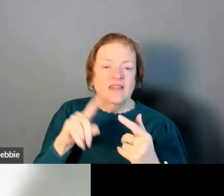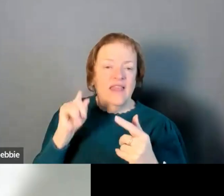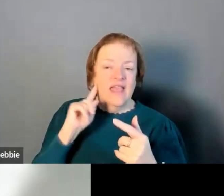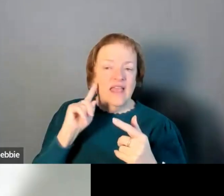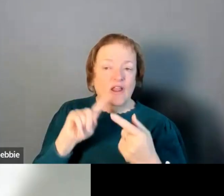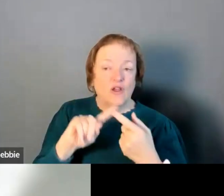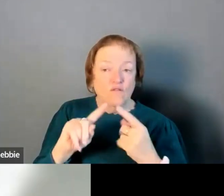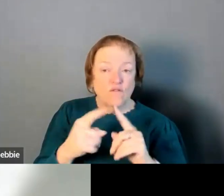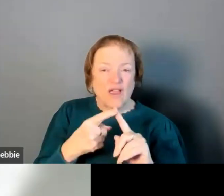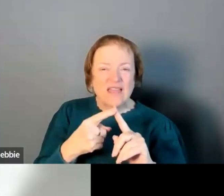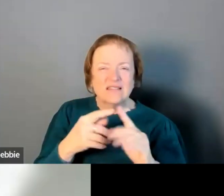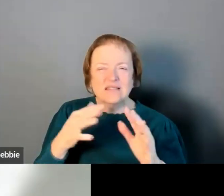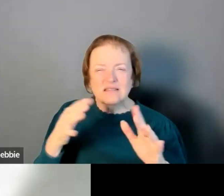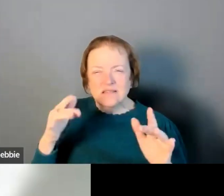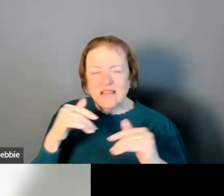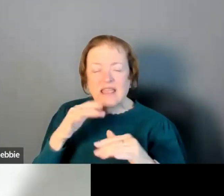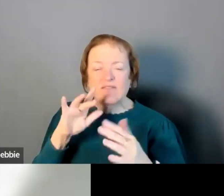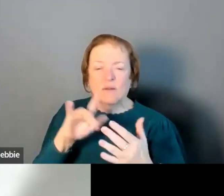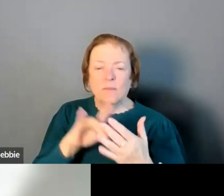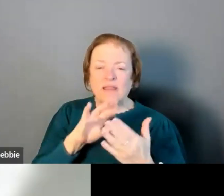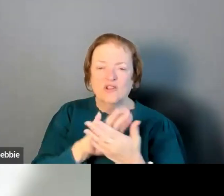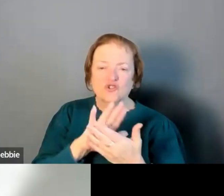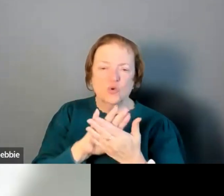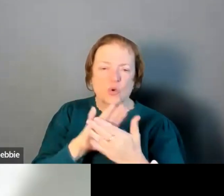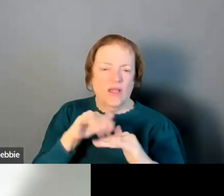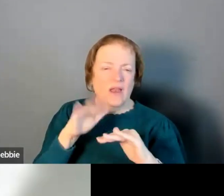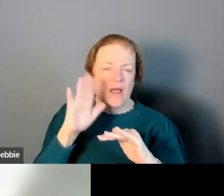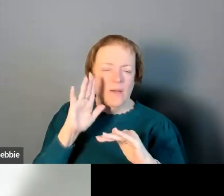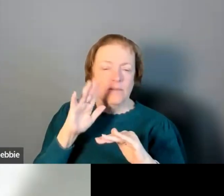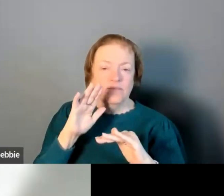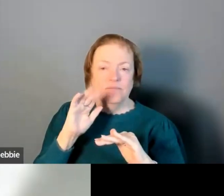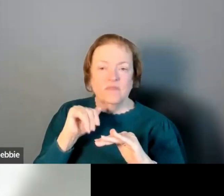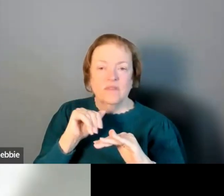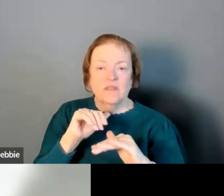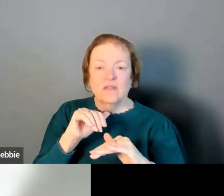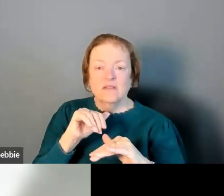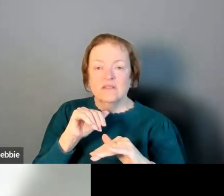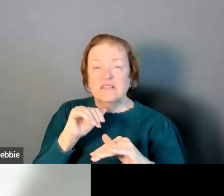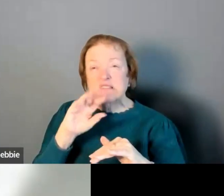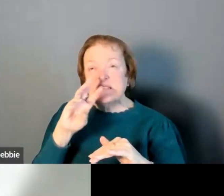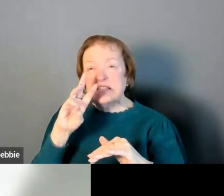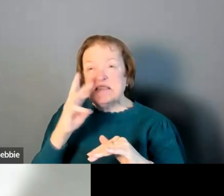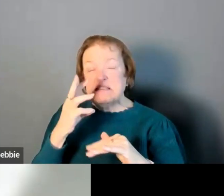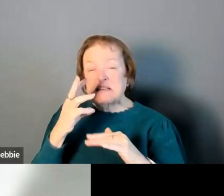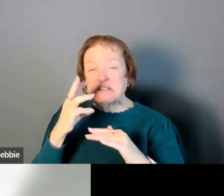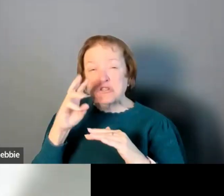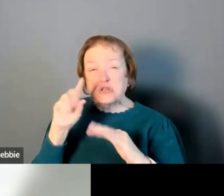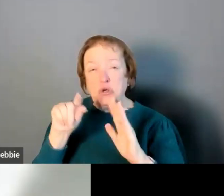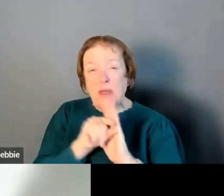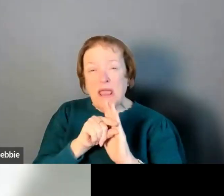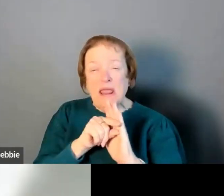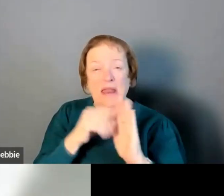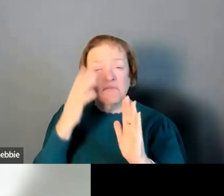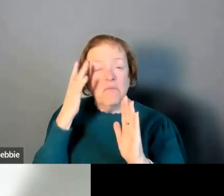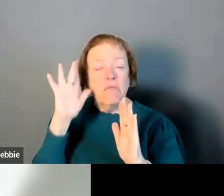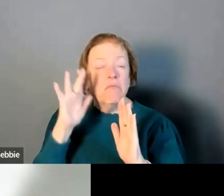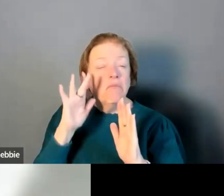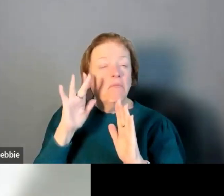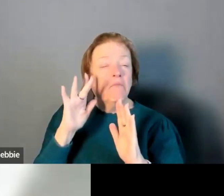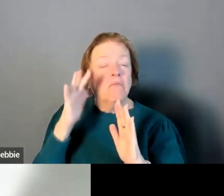these are more of our middle school kids, middle school and up. Savvy, savvy little sixth graders. But mostly 7th, 8th, and up. We do have some savvy